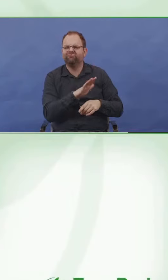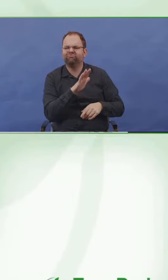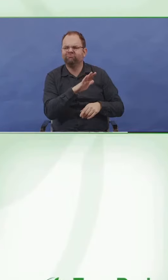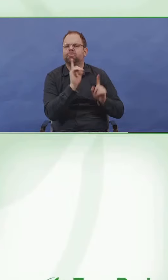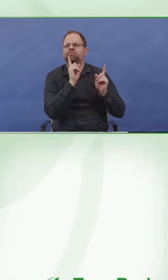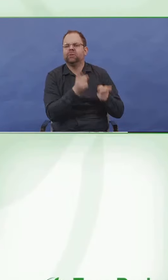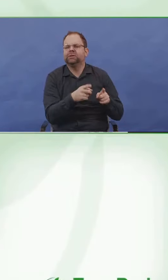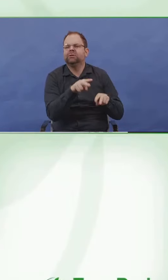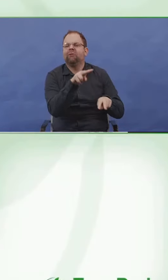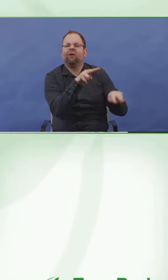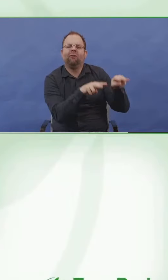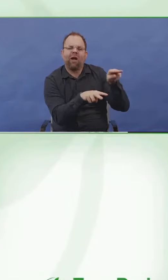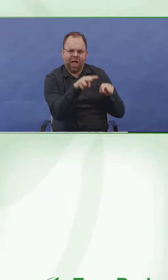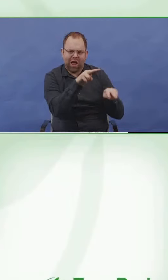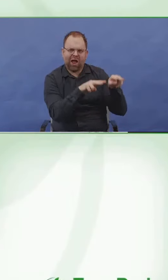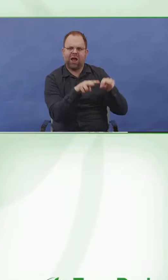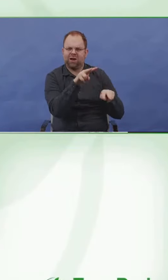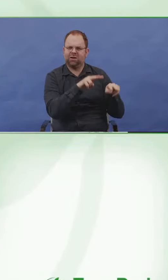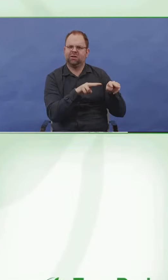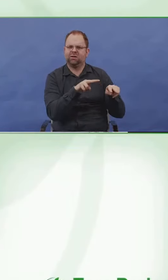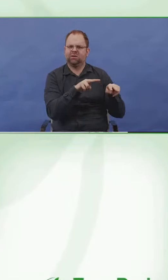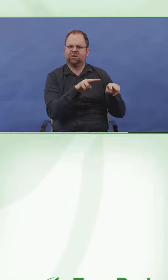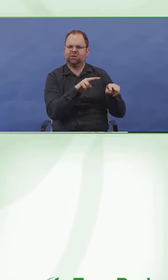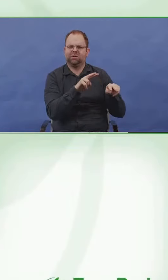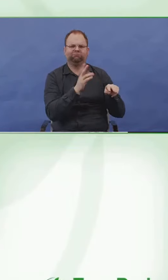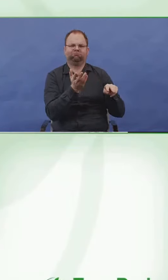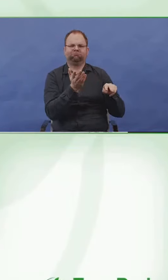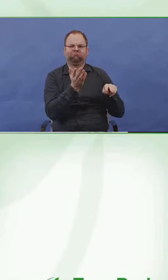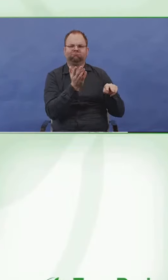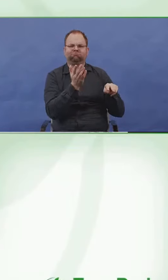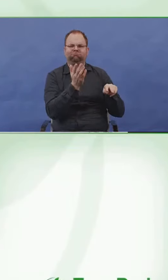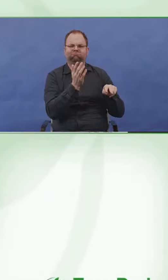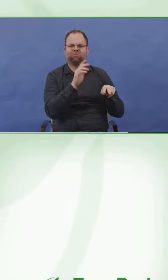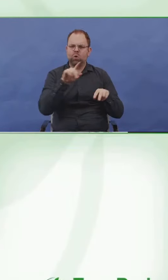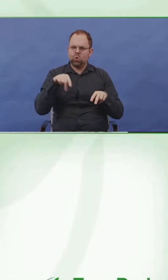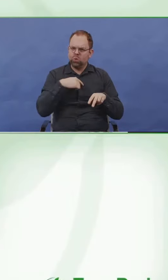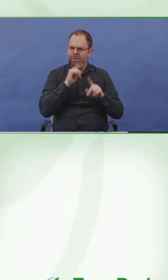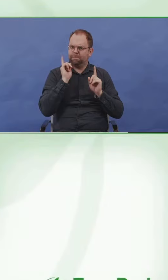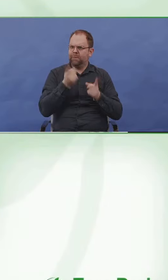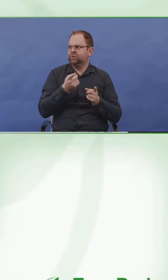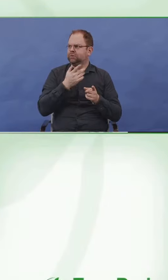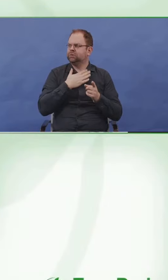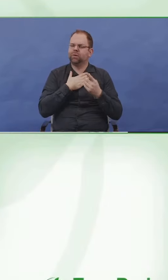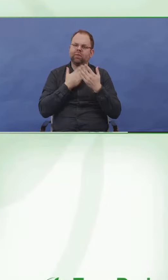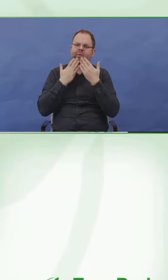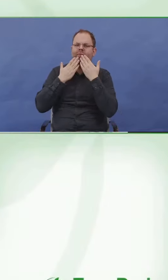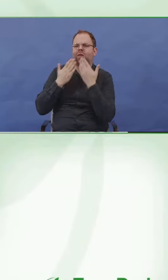It undermines the rights we gained so hard over these years with the